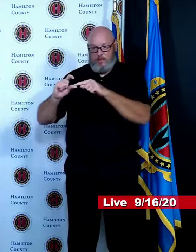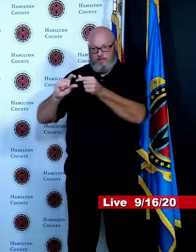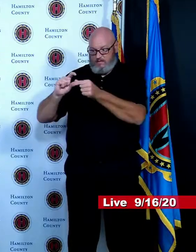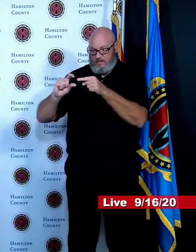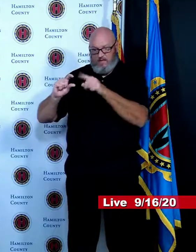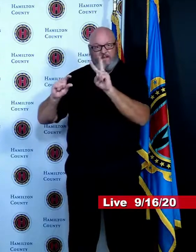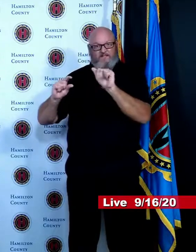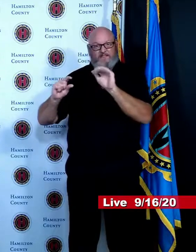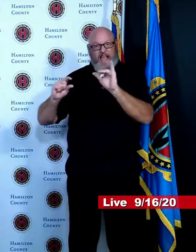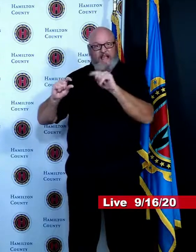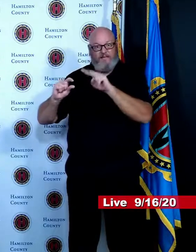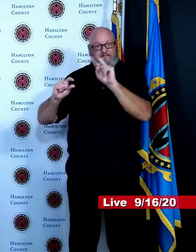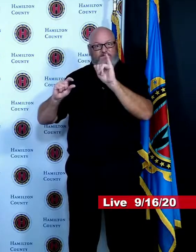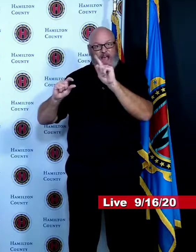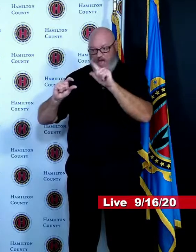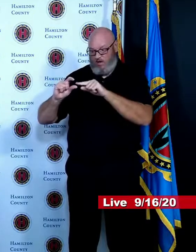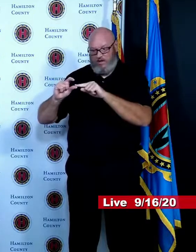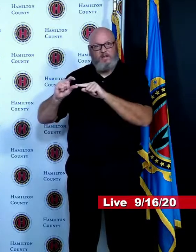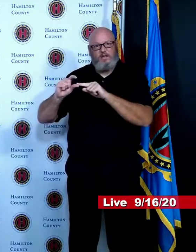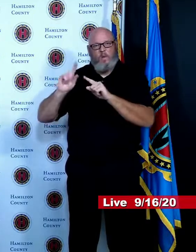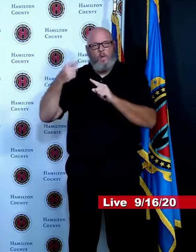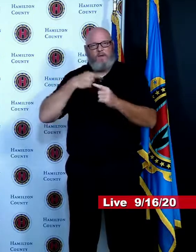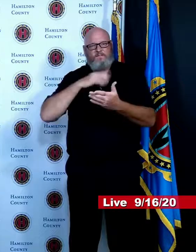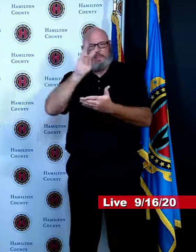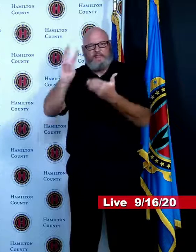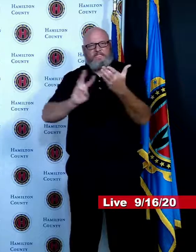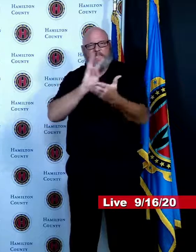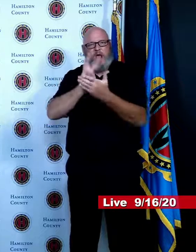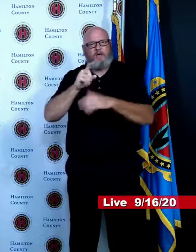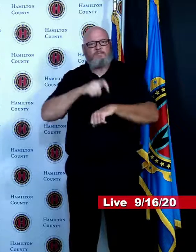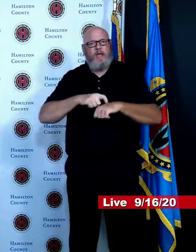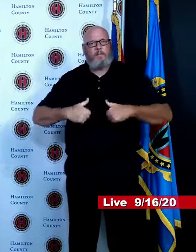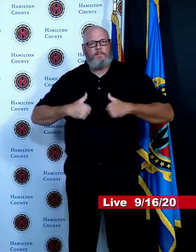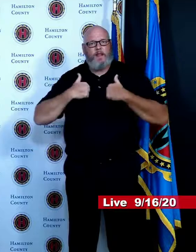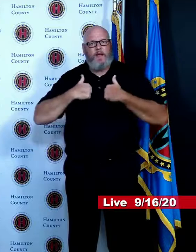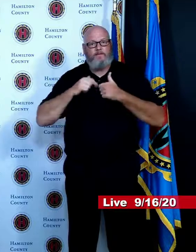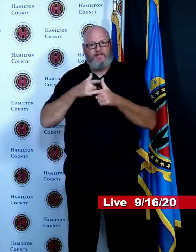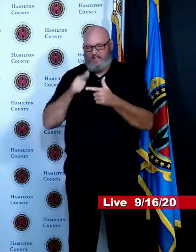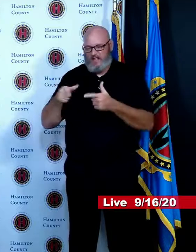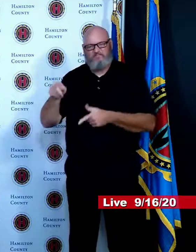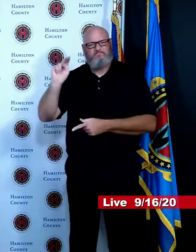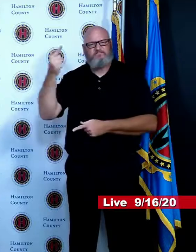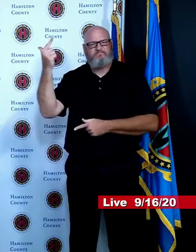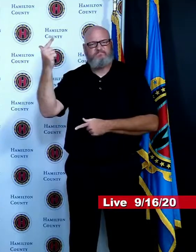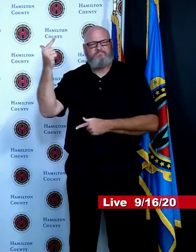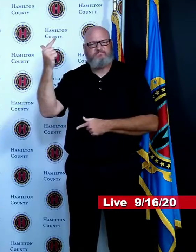vaccines specifically for anthrax that it had maybe 100 different